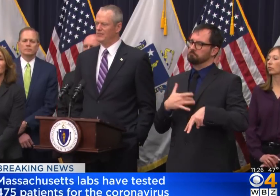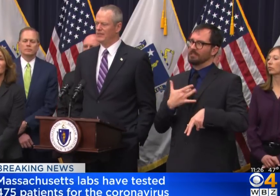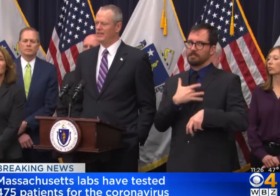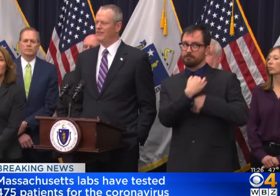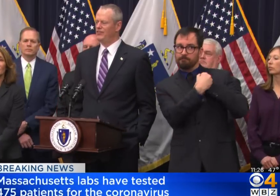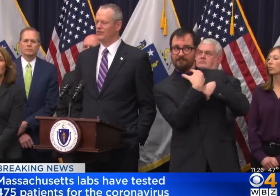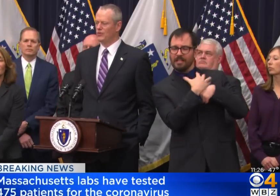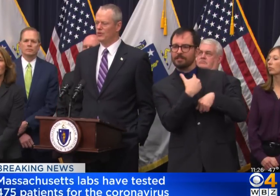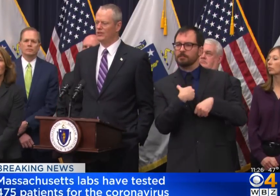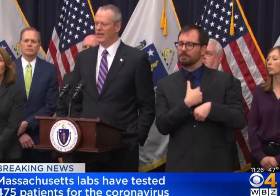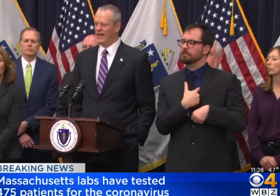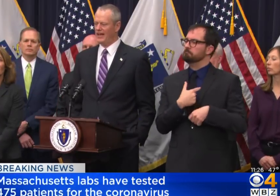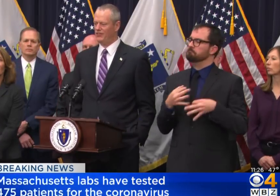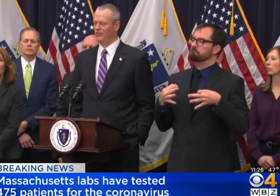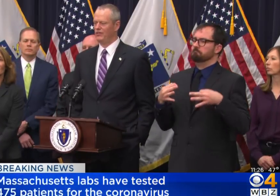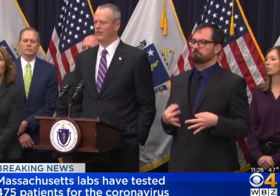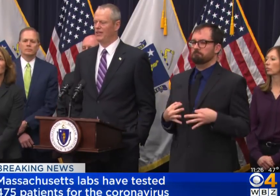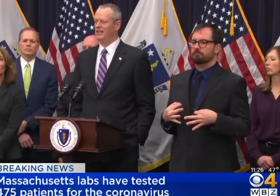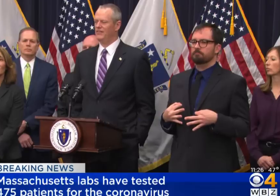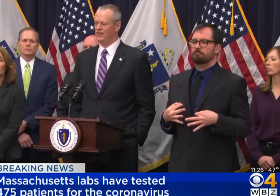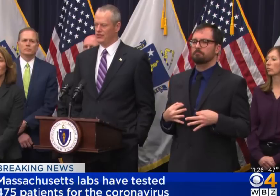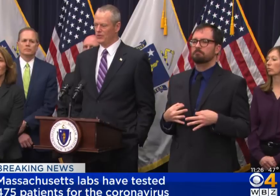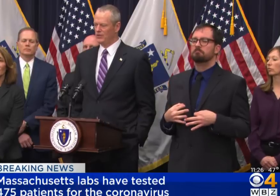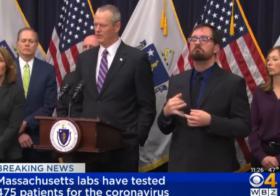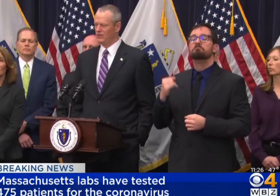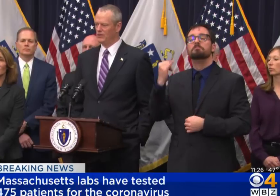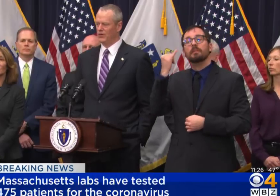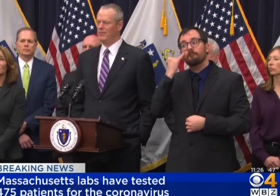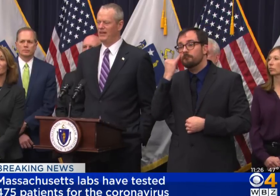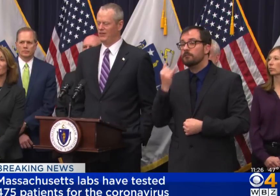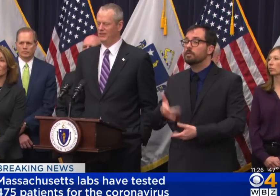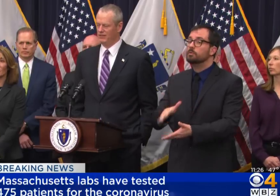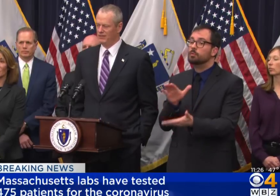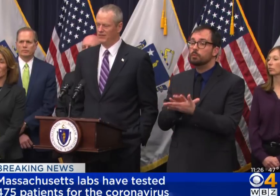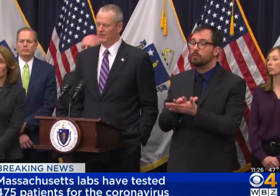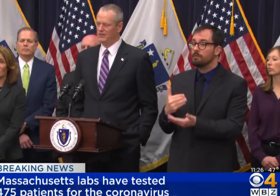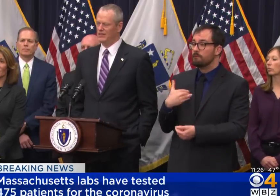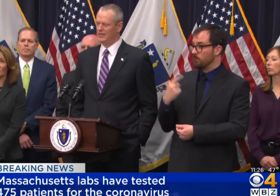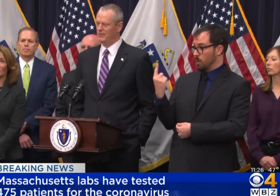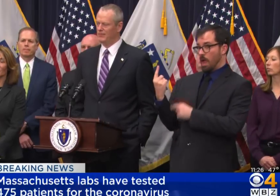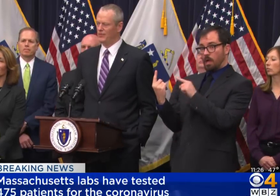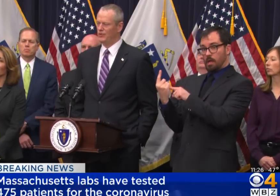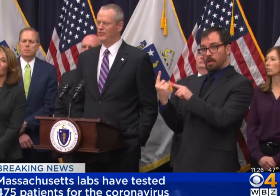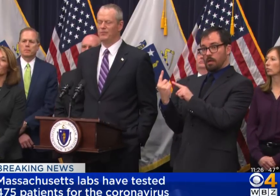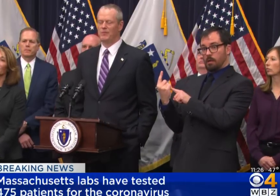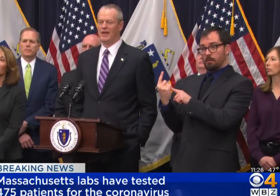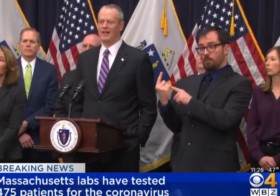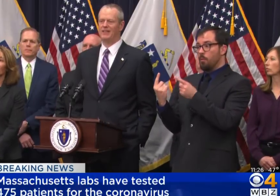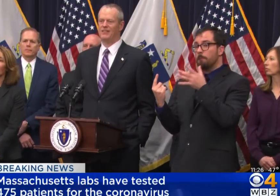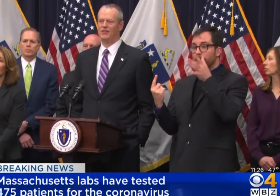OUR ADVICE AND THE GUIDANCE THAT WE ISSUED FROM THE DEPARTMENT OF